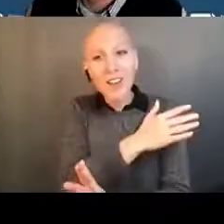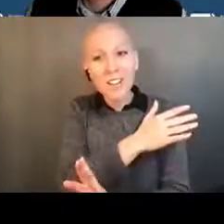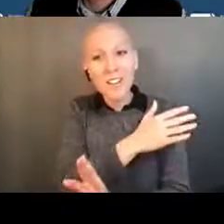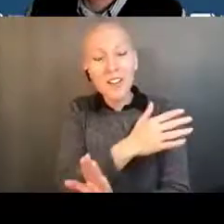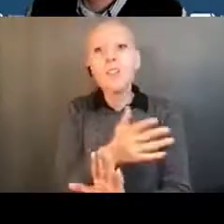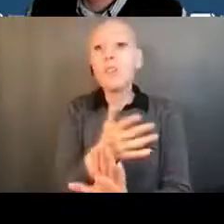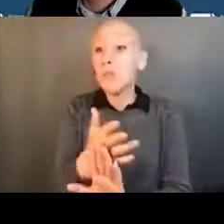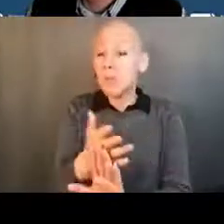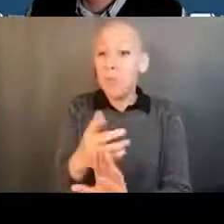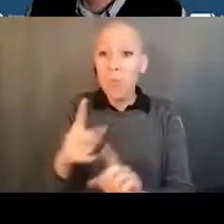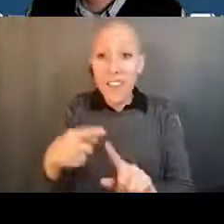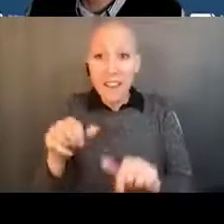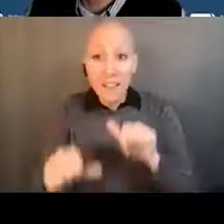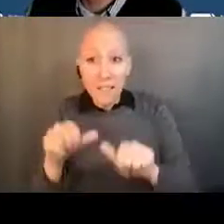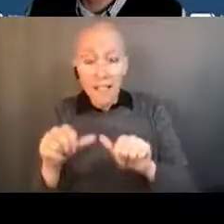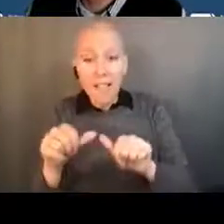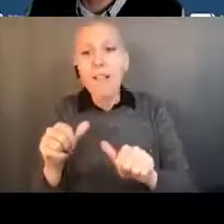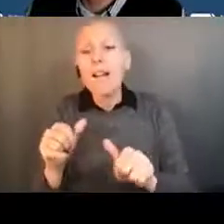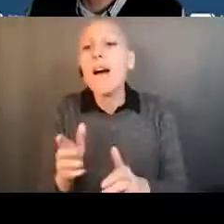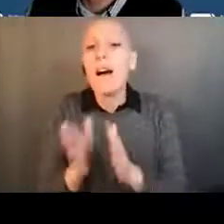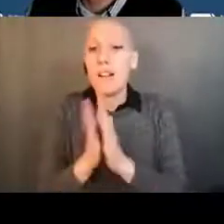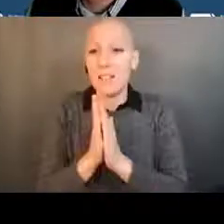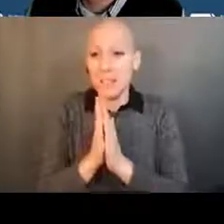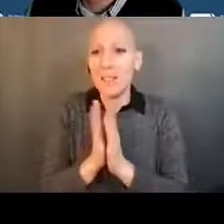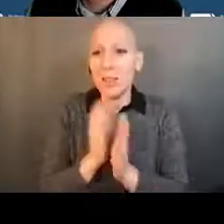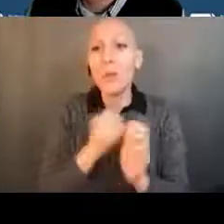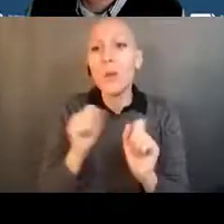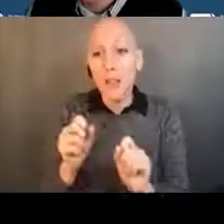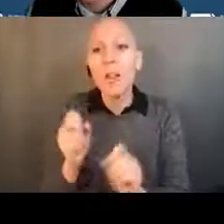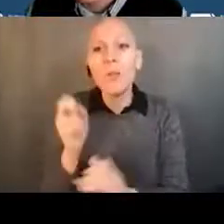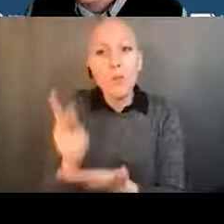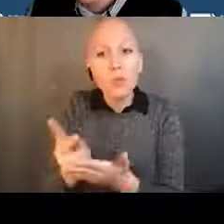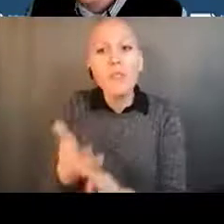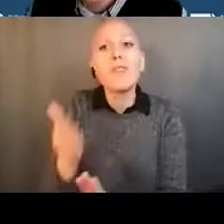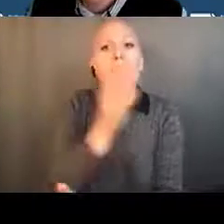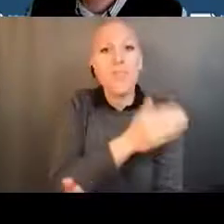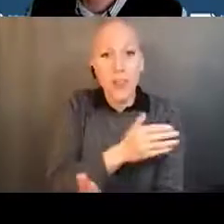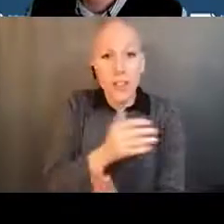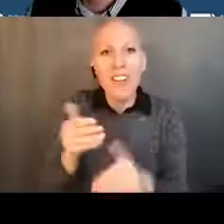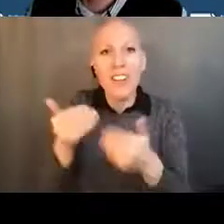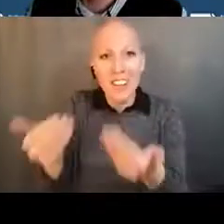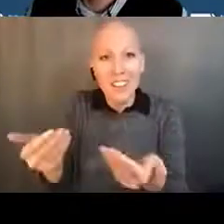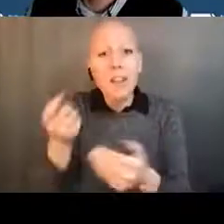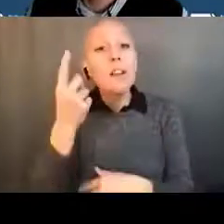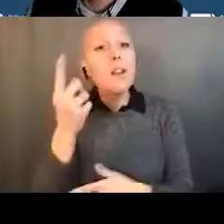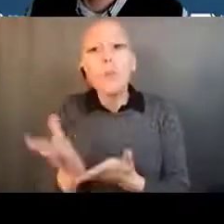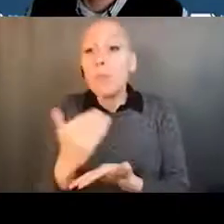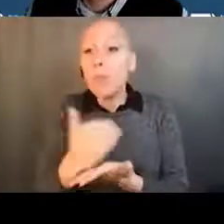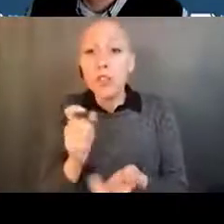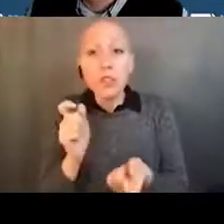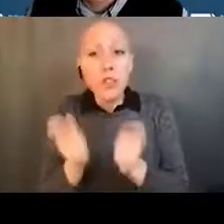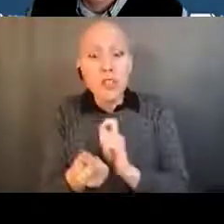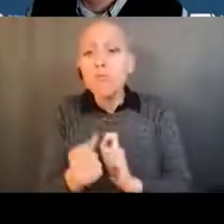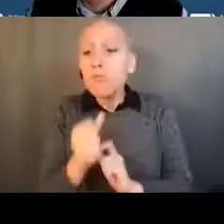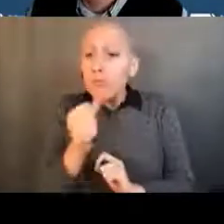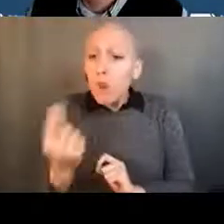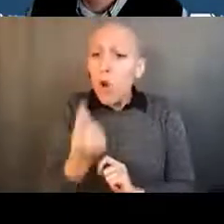So budgetary changes don't always require prior approval, if you have a change in your budget of greater than 25 percent,